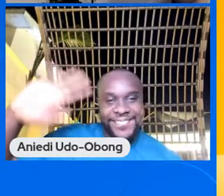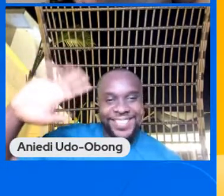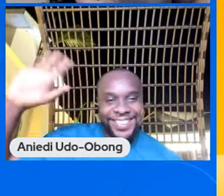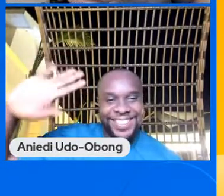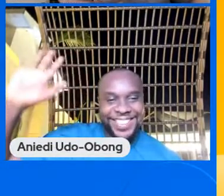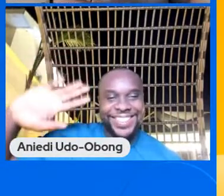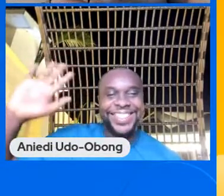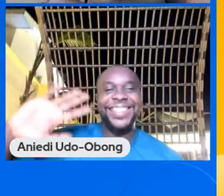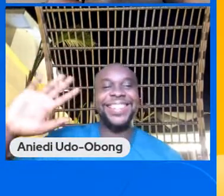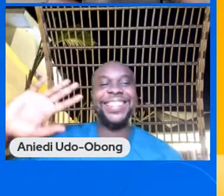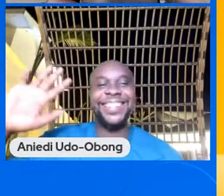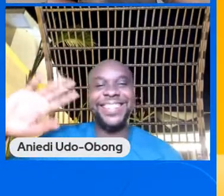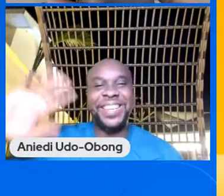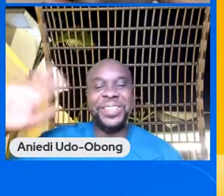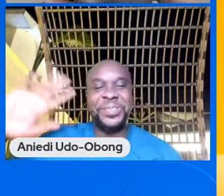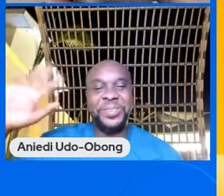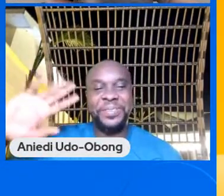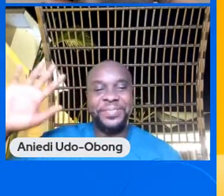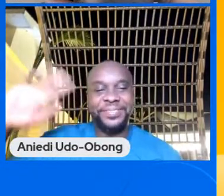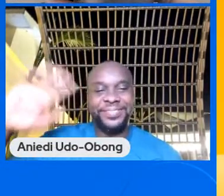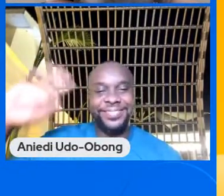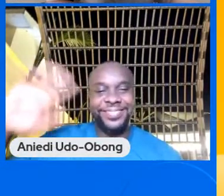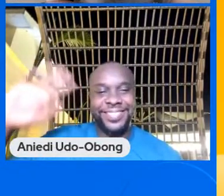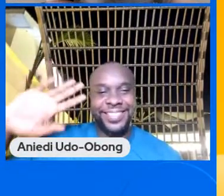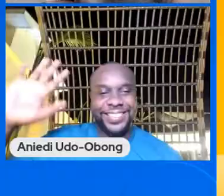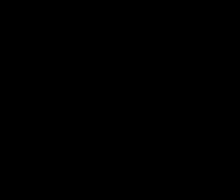Thank you Aniedi. Thank you.